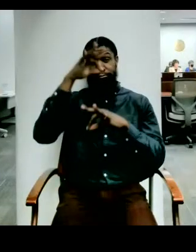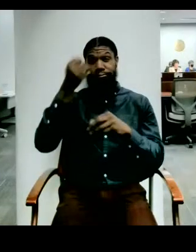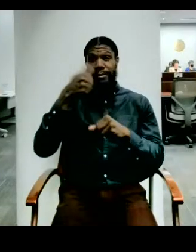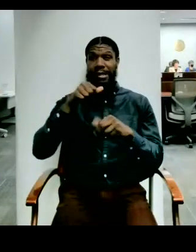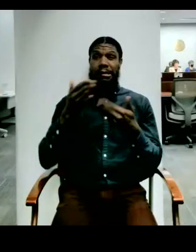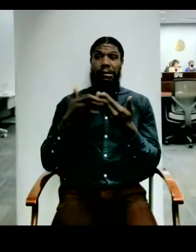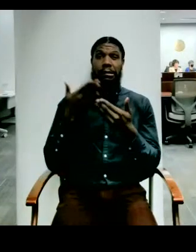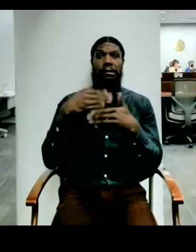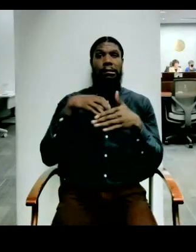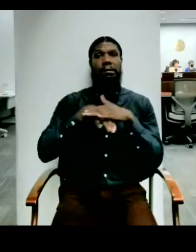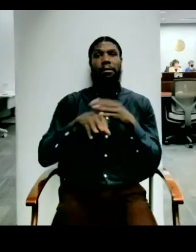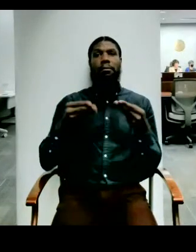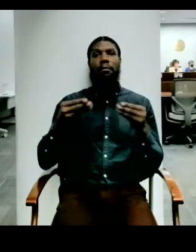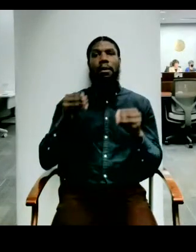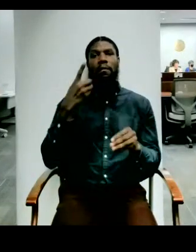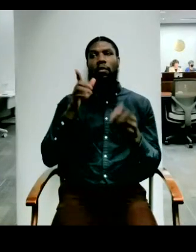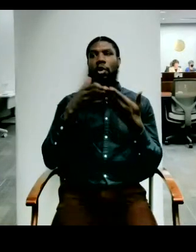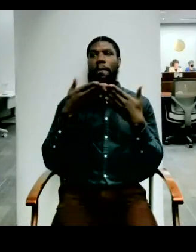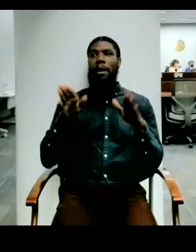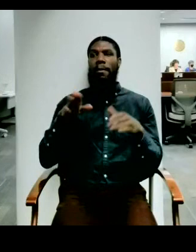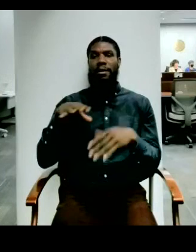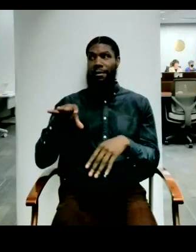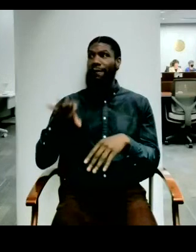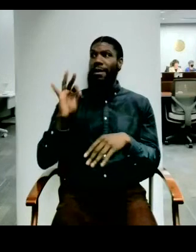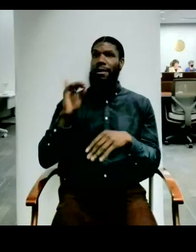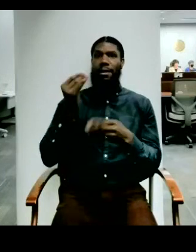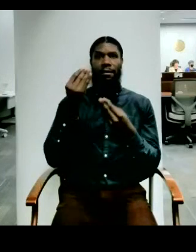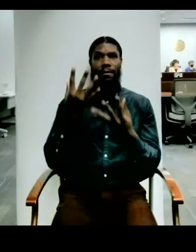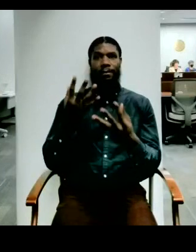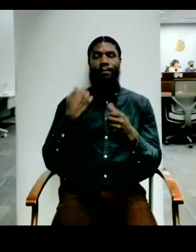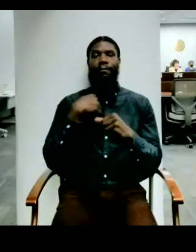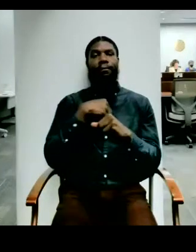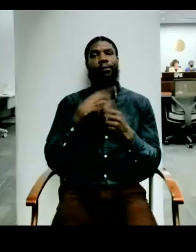method for the public to located that while we have mentioned it in our listening sessions,